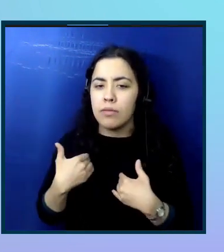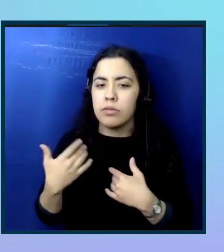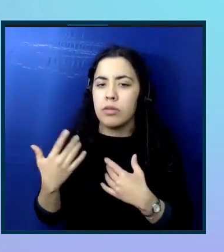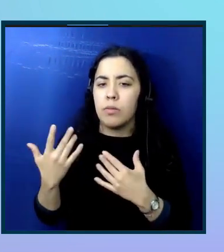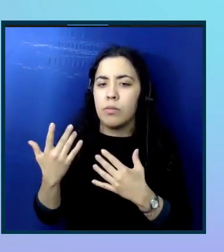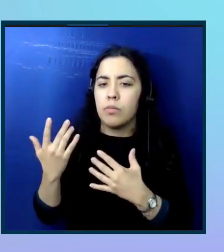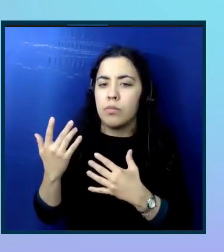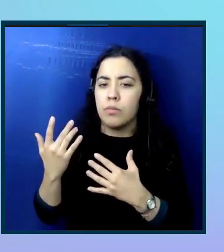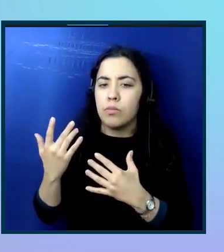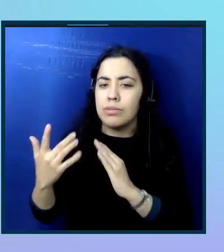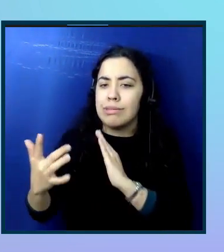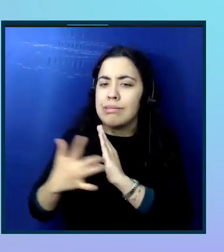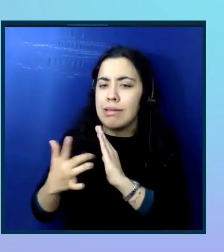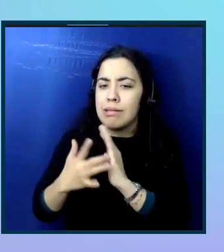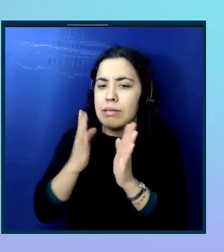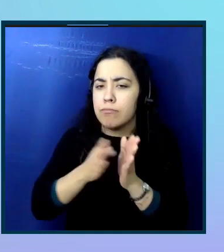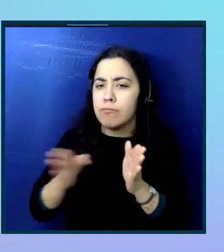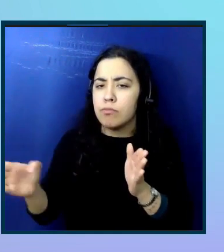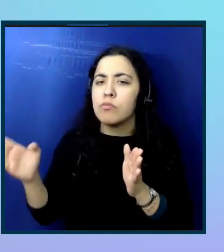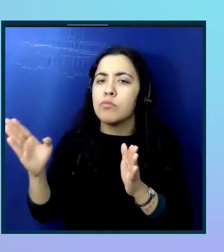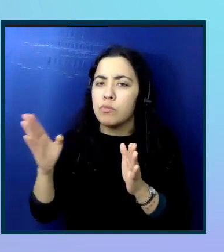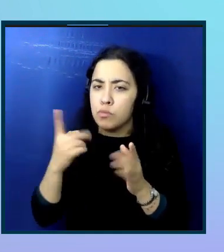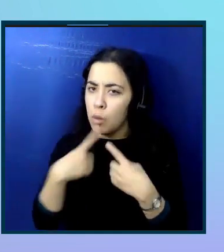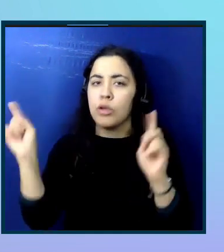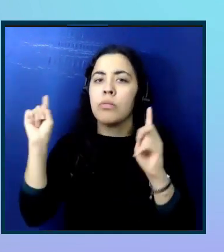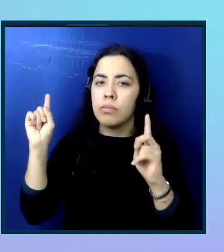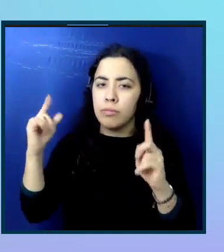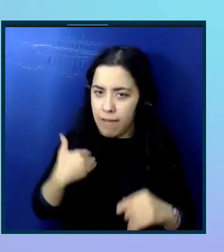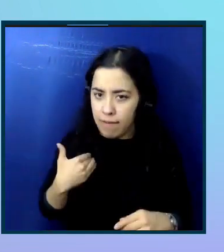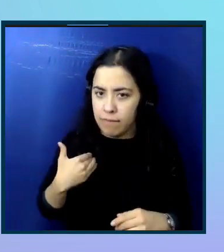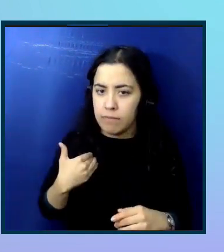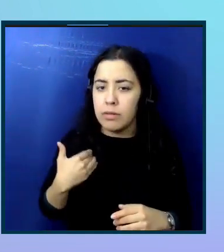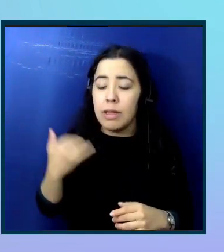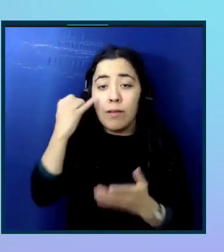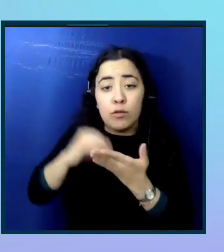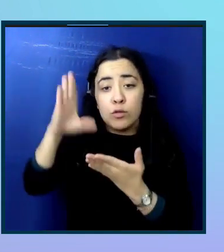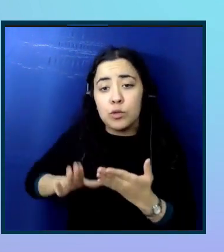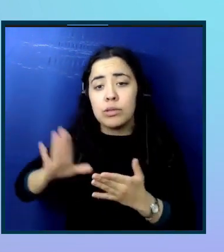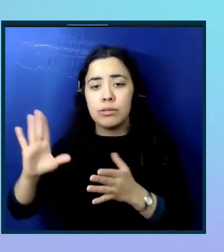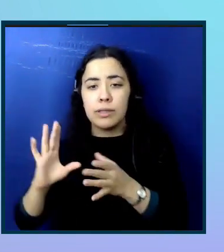and we're then having the students say, oh I like that, I like that.